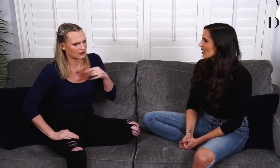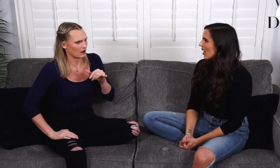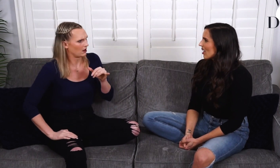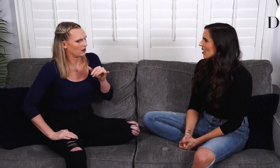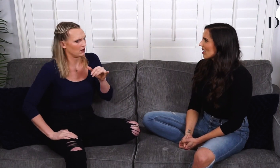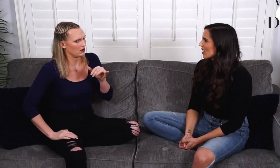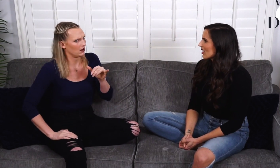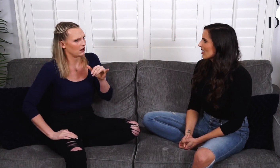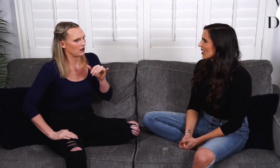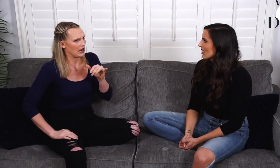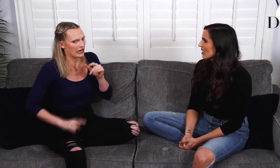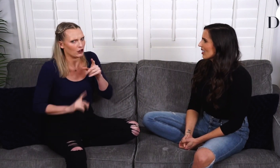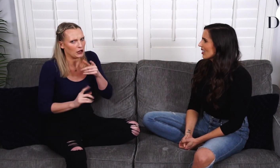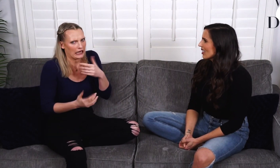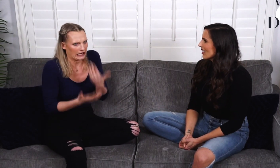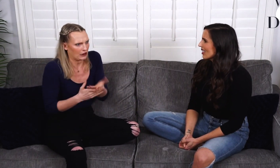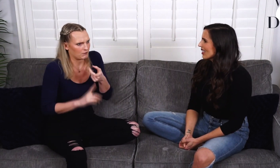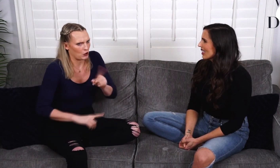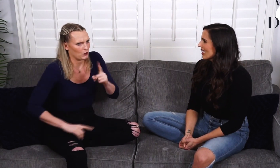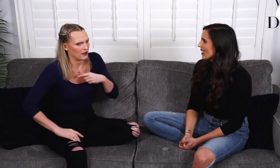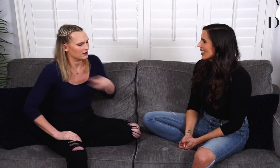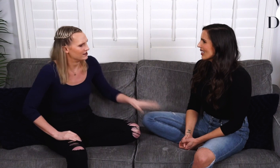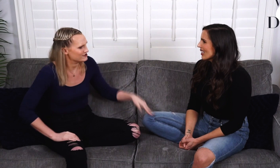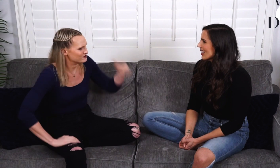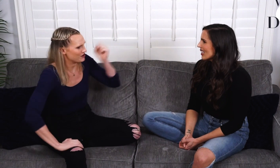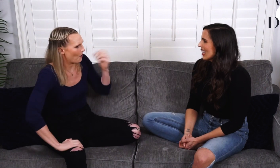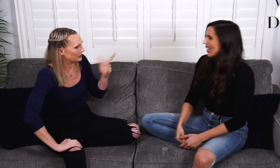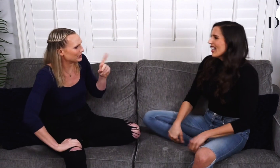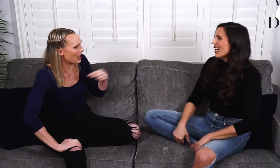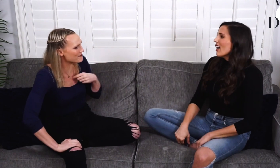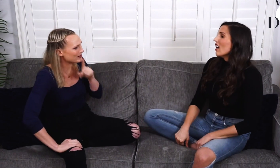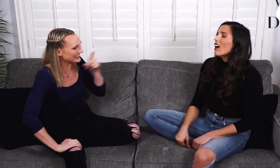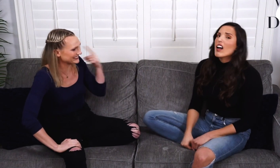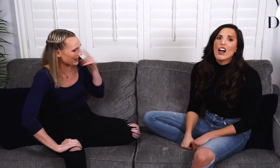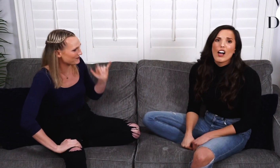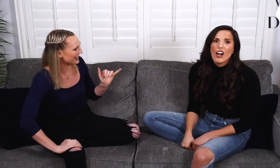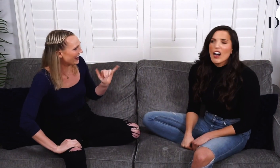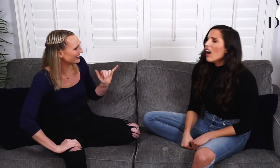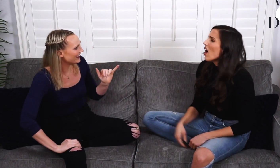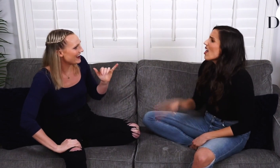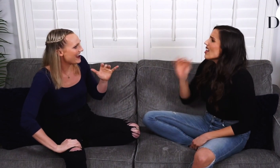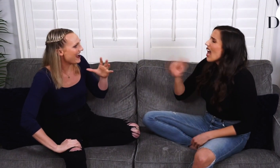she sounds just like you.” and I'm like, I got to a point where I'm like, “Sarah, what do I really sound like?”